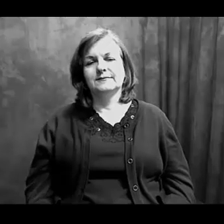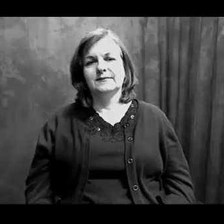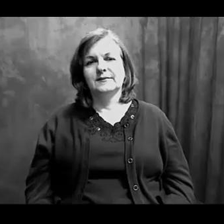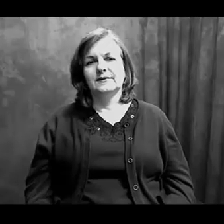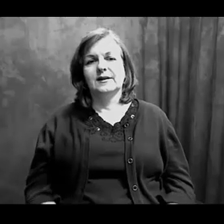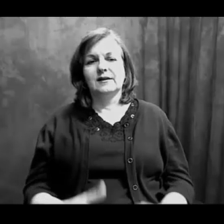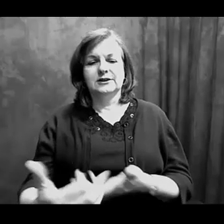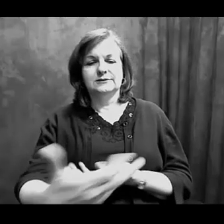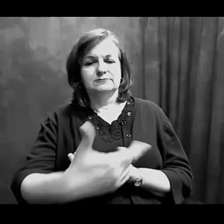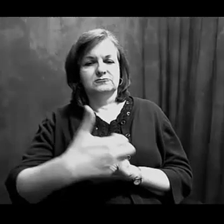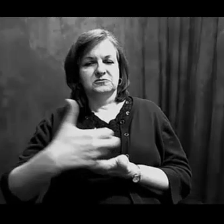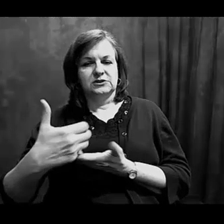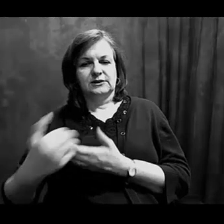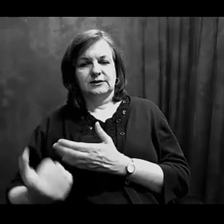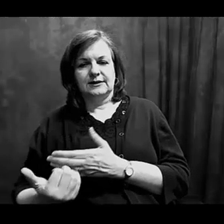and send it back to